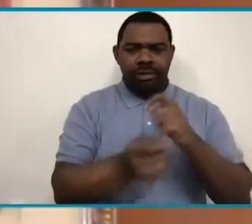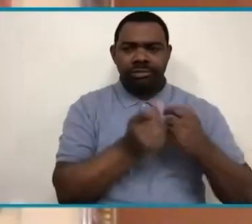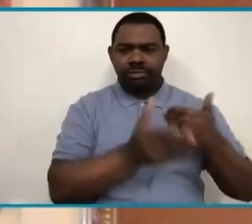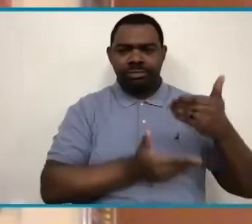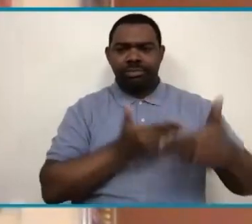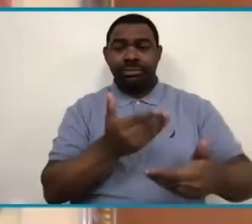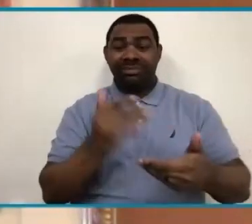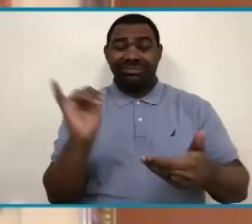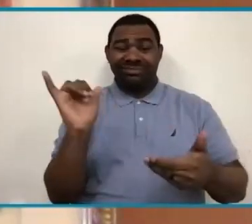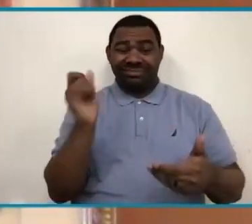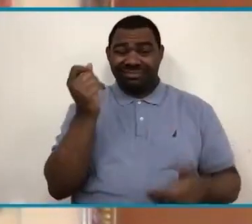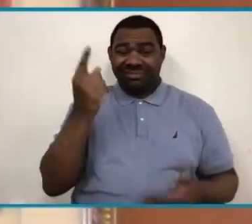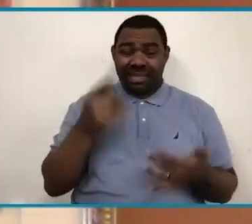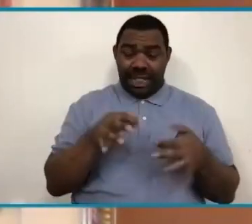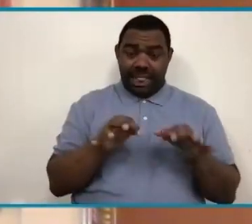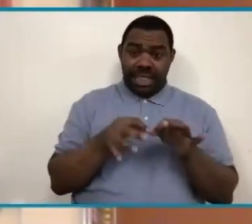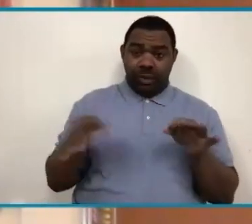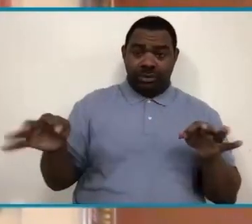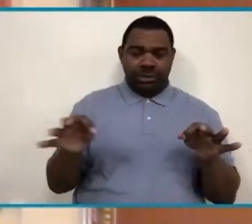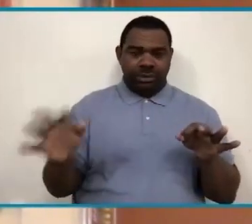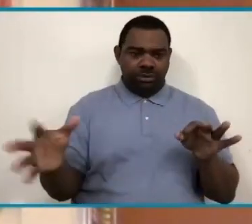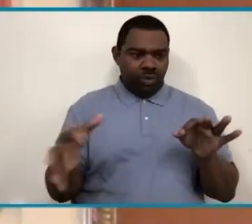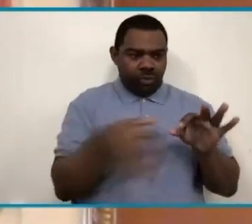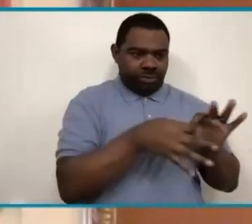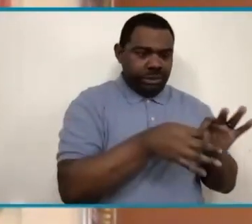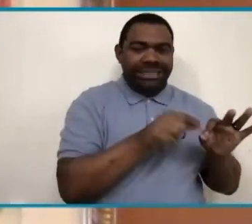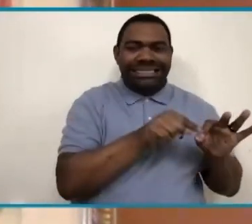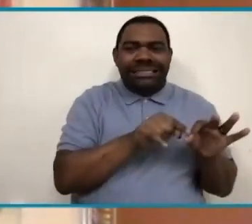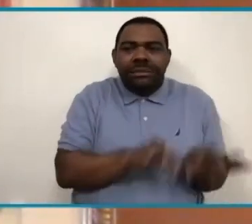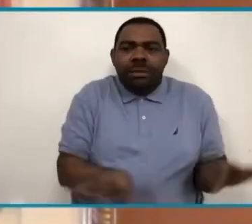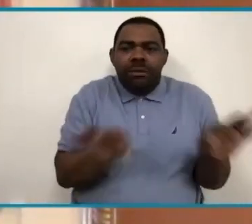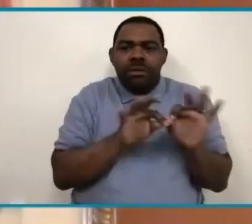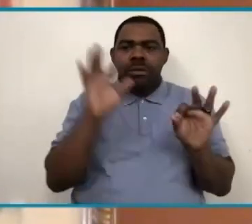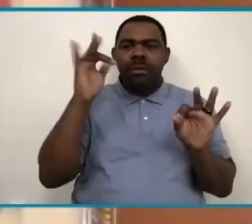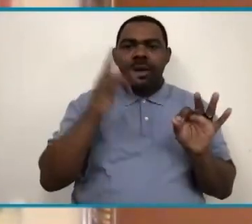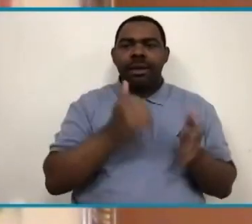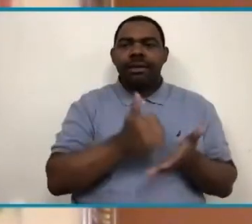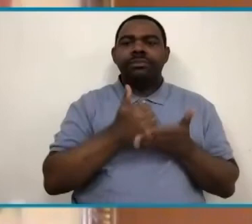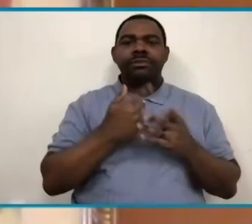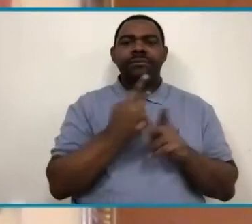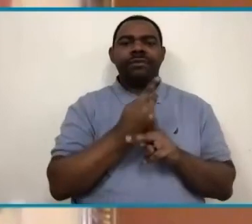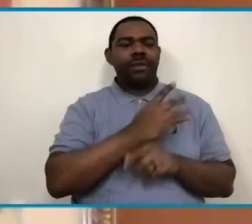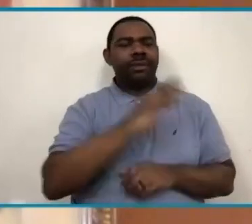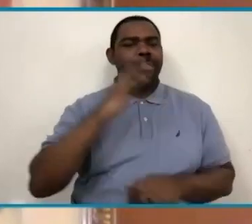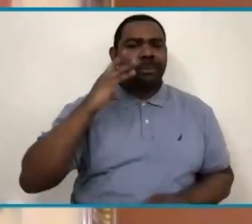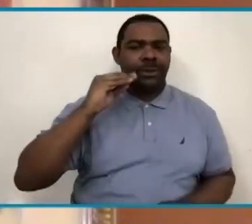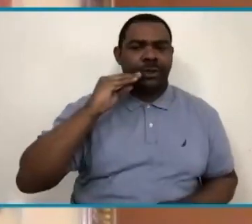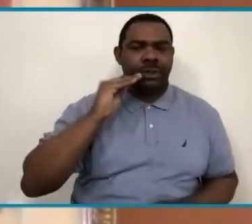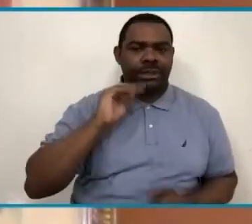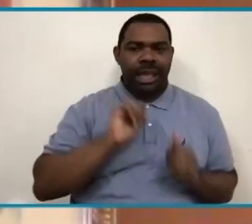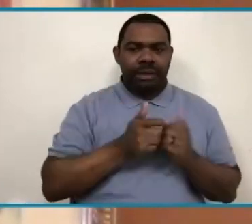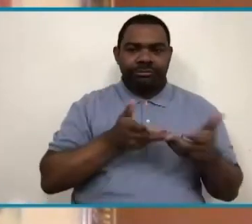are going to be doing, which is talking through what their experience is. So that's on the intervention side.